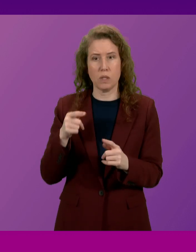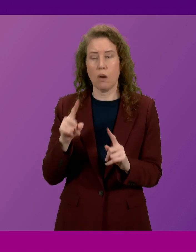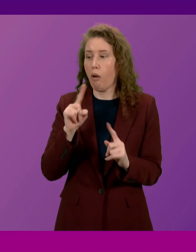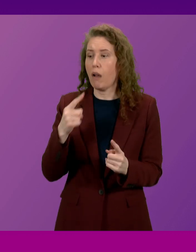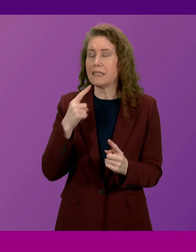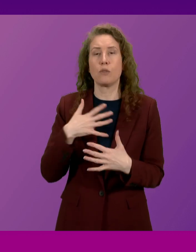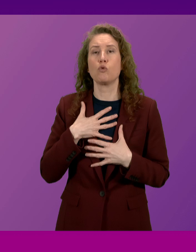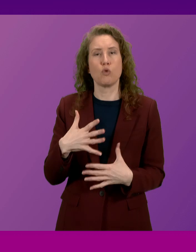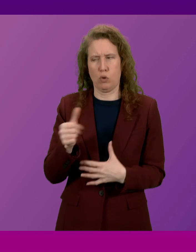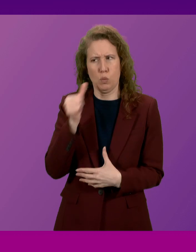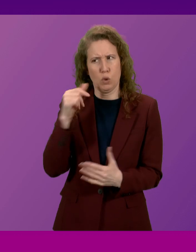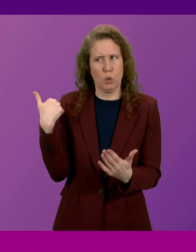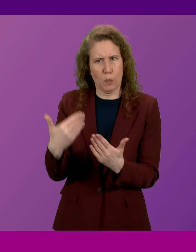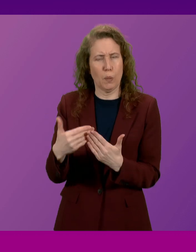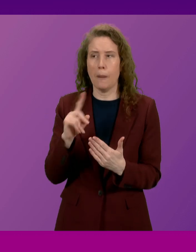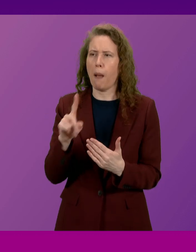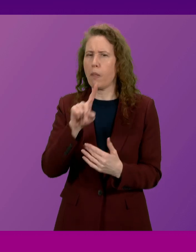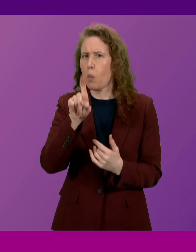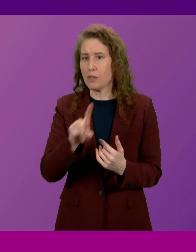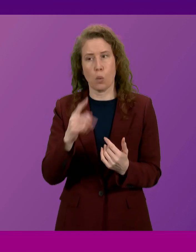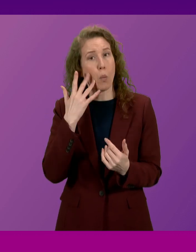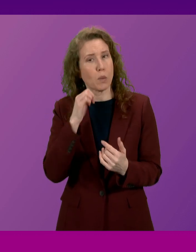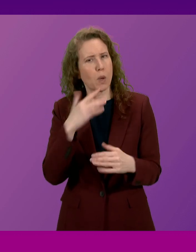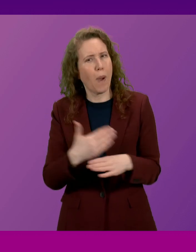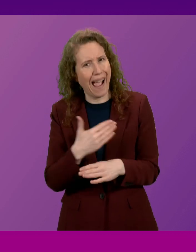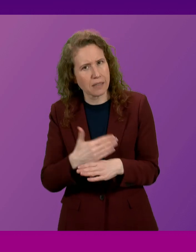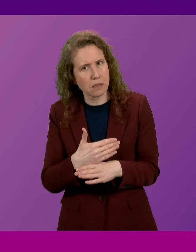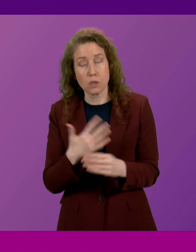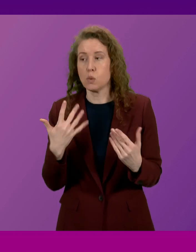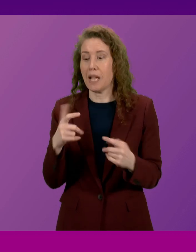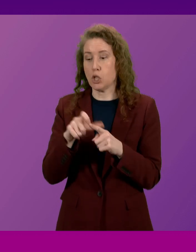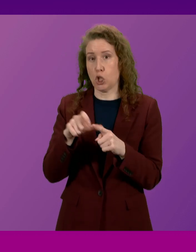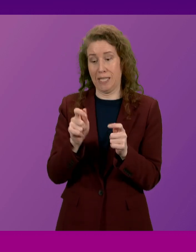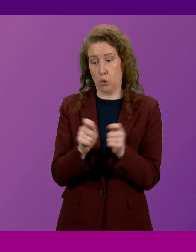shocked. The question now is: when he will act? Today, Dundee’s newspaper, The Courier , says: